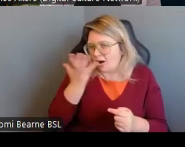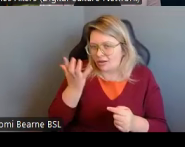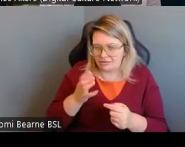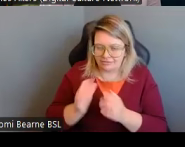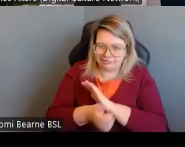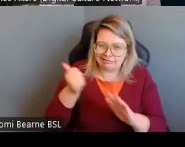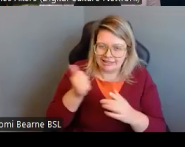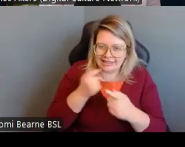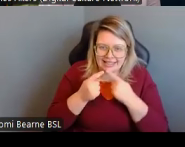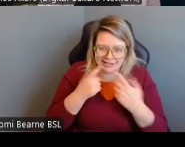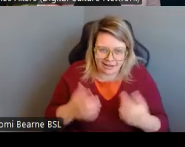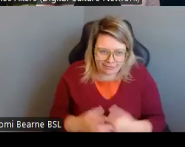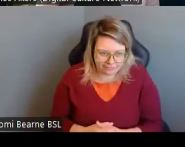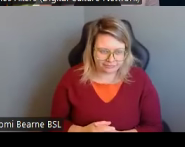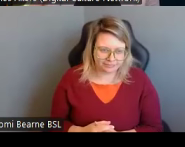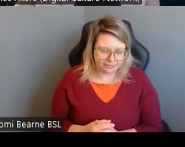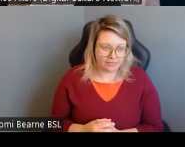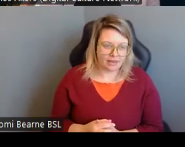It's really important to think about, where are you going?